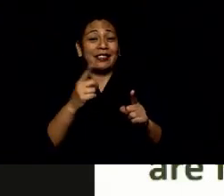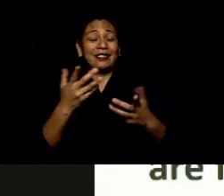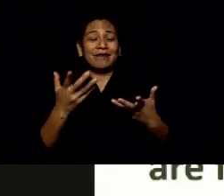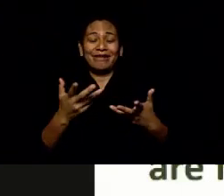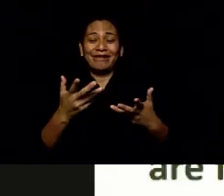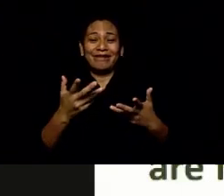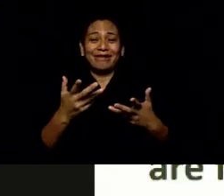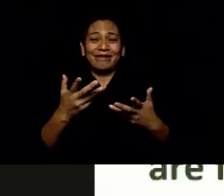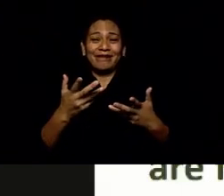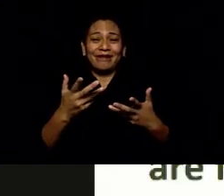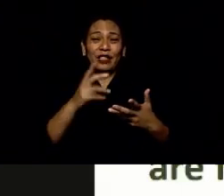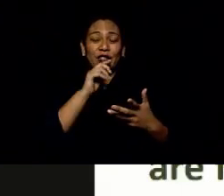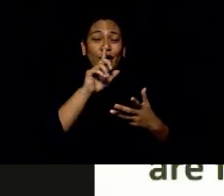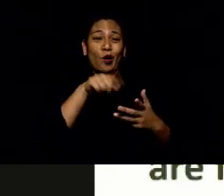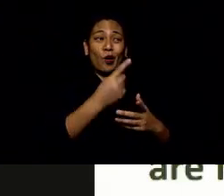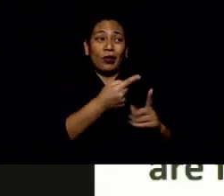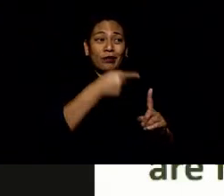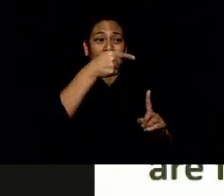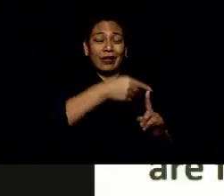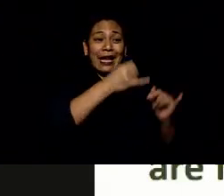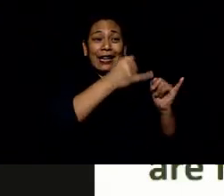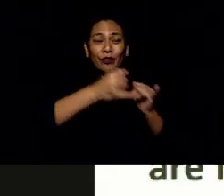Uh, the onus is not so much on individual action.